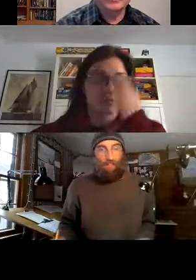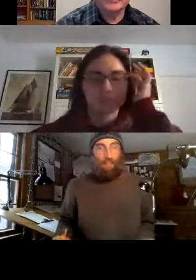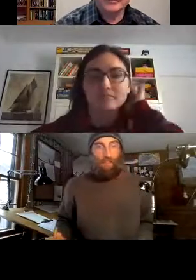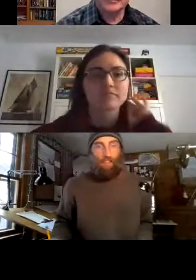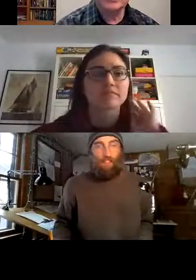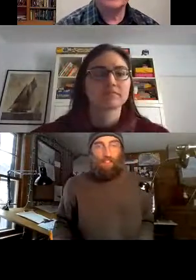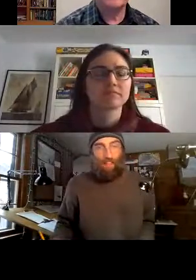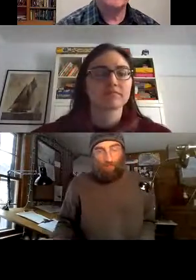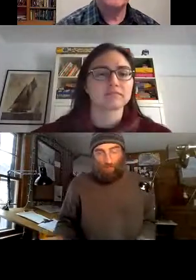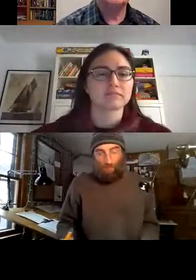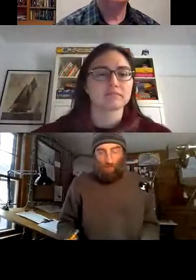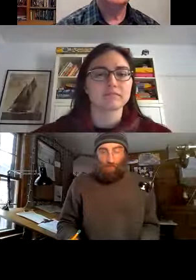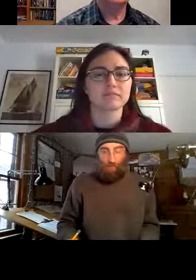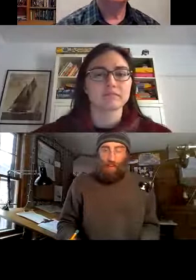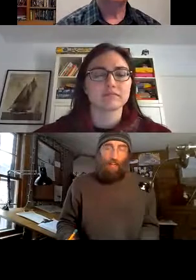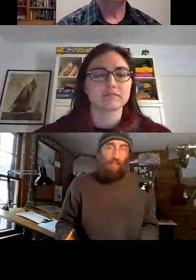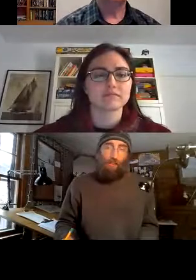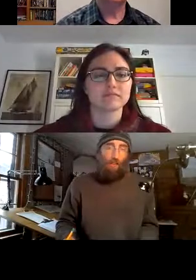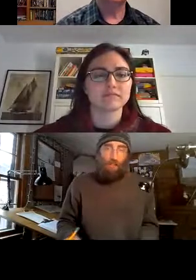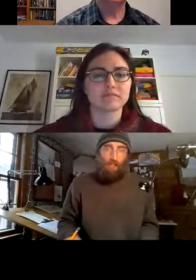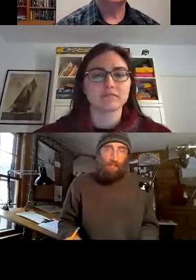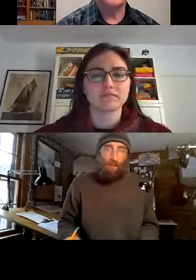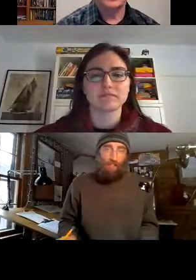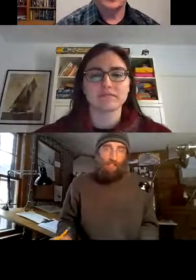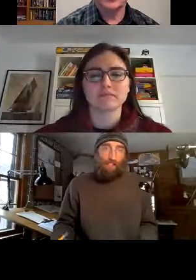sketchbooks as a kid! And you can do this too. Actually this is